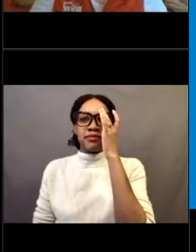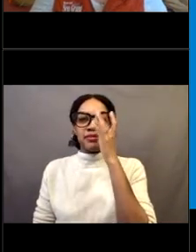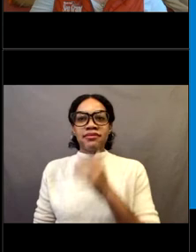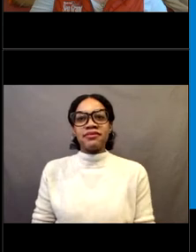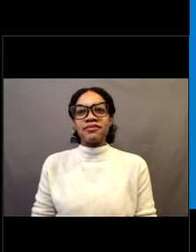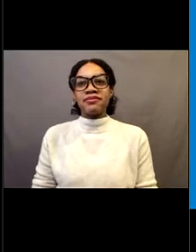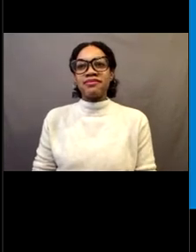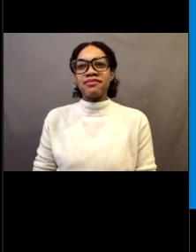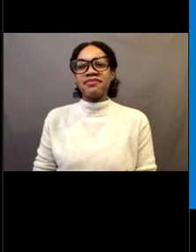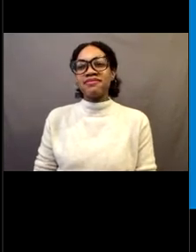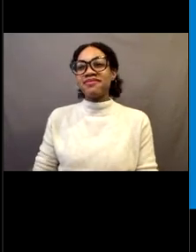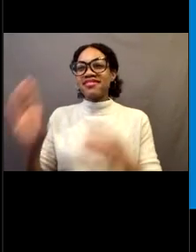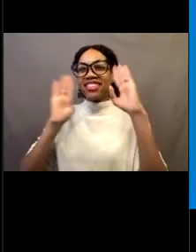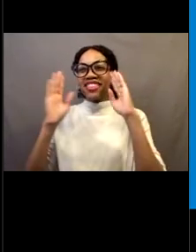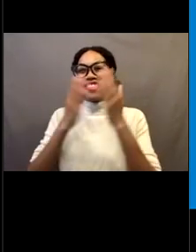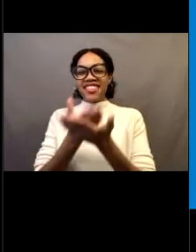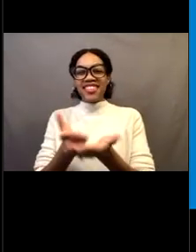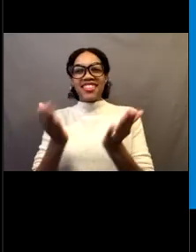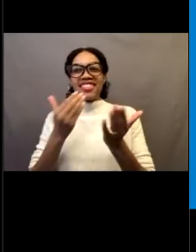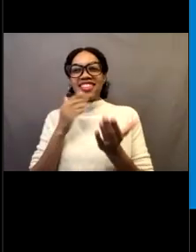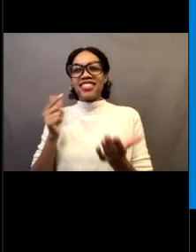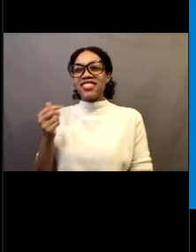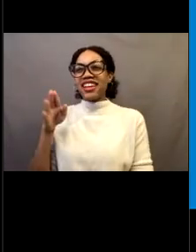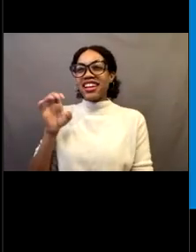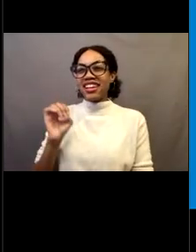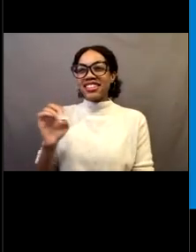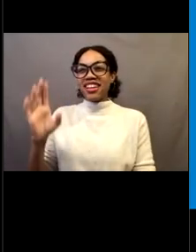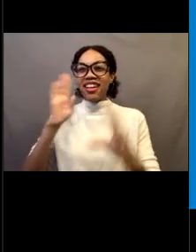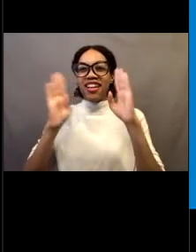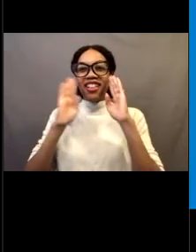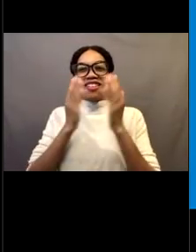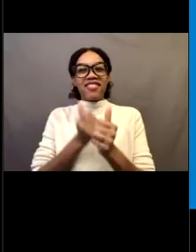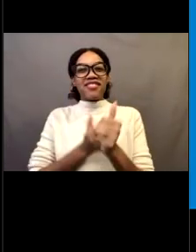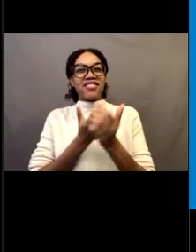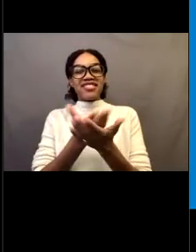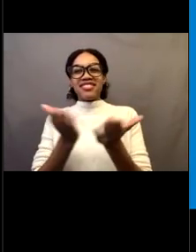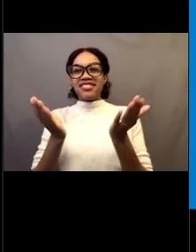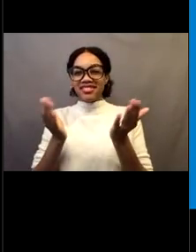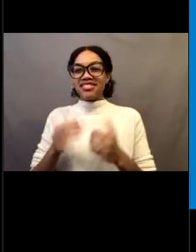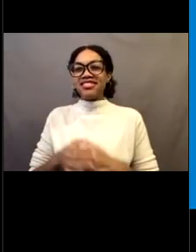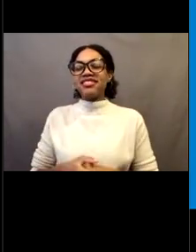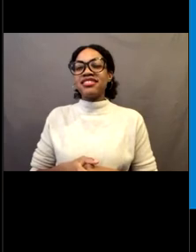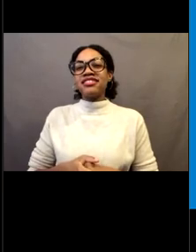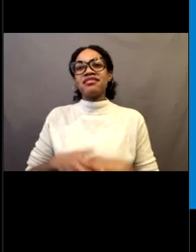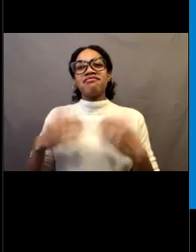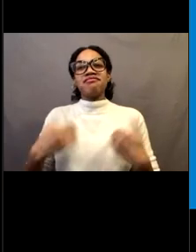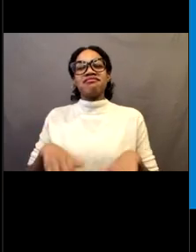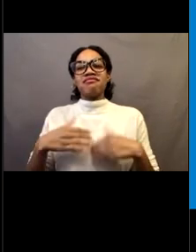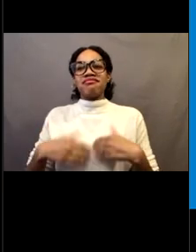Hello, thank you, Grace. (speaking in a foreign language) Hello everyone. It's certainly my pleasure to be here today.